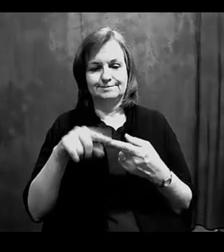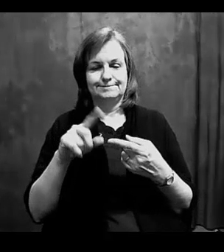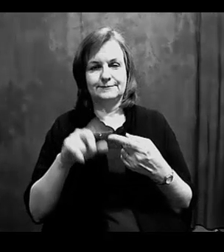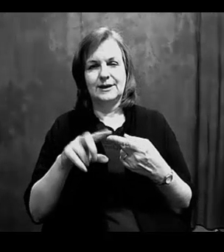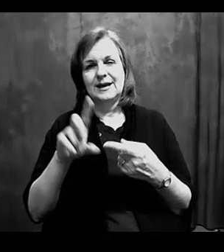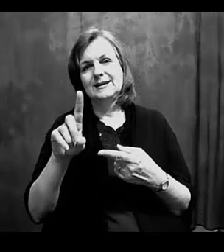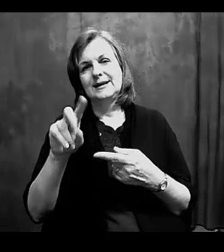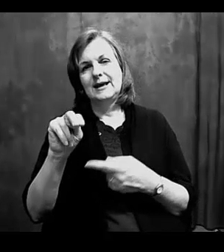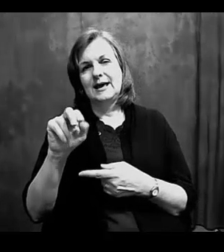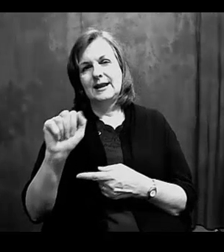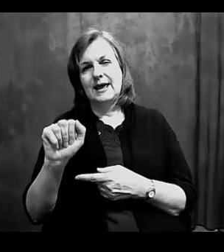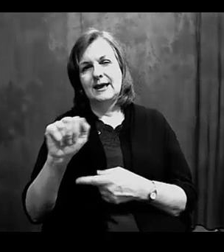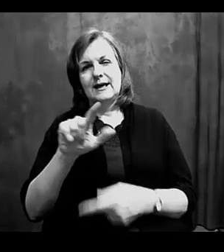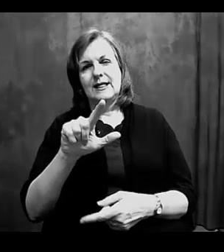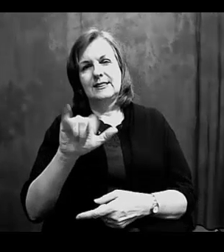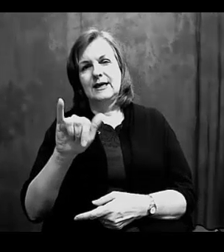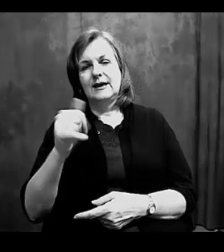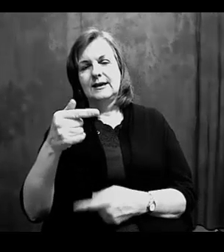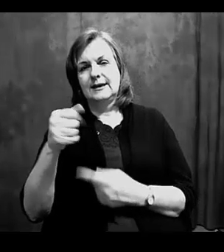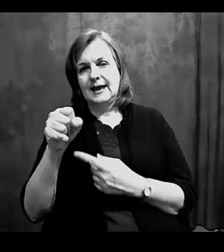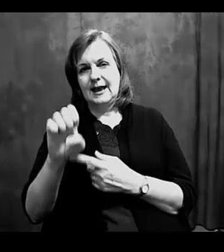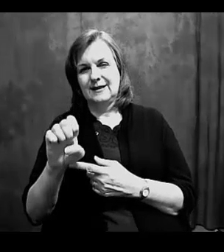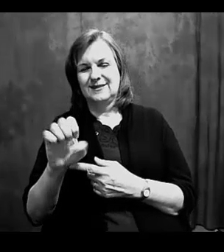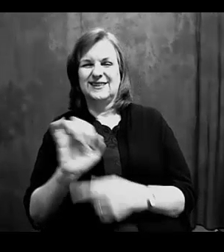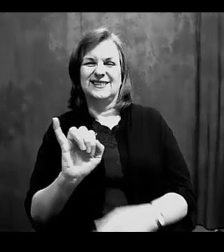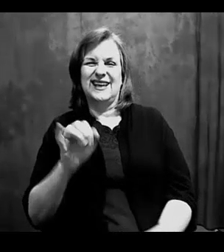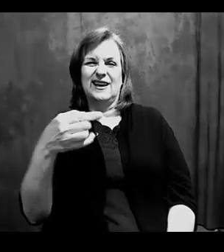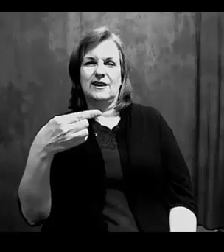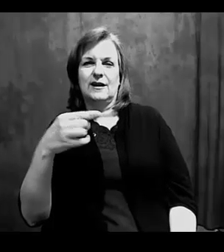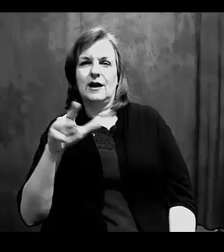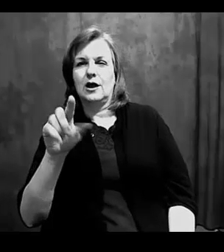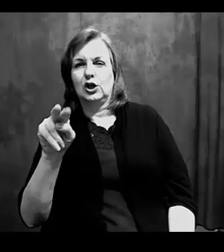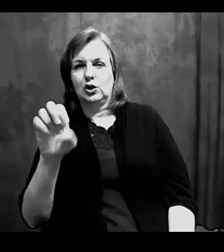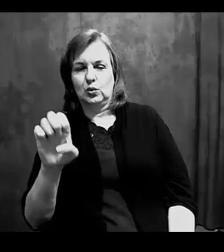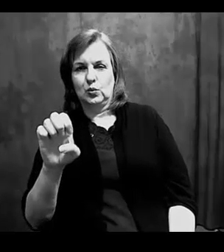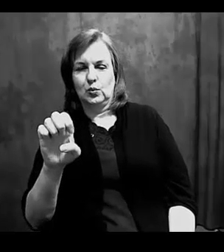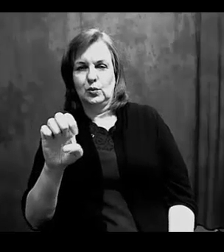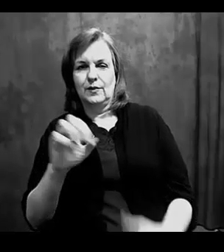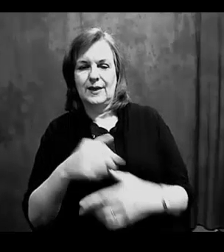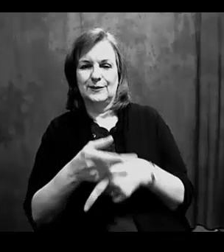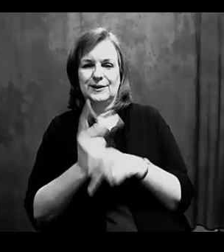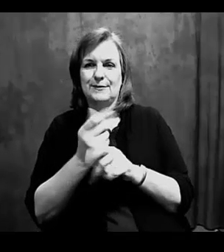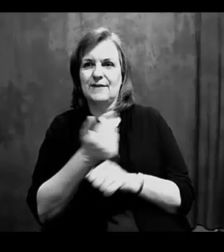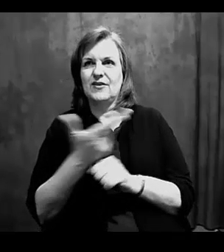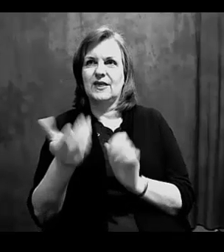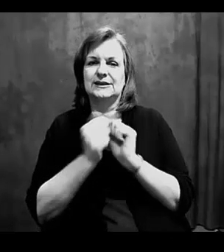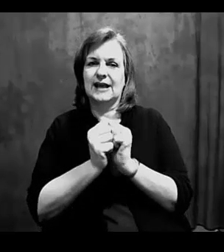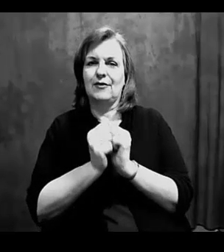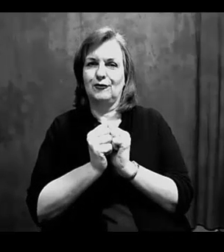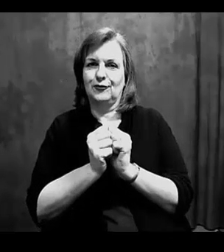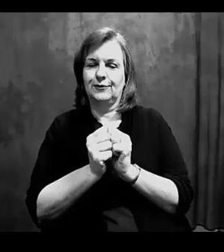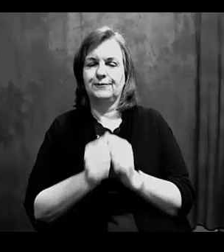so two big things we're gonna need are the DNA ligase - this is the DNA glue this is what is going to hold